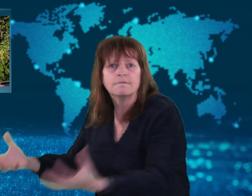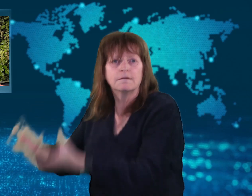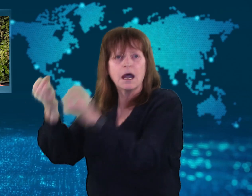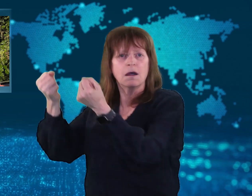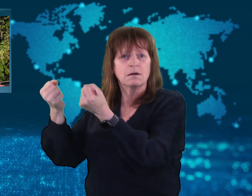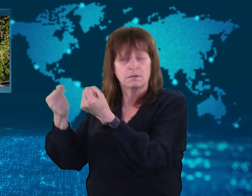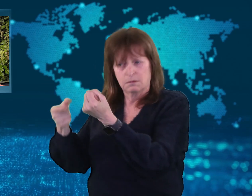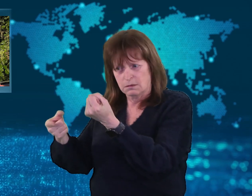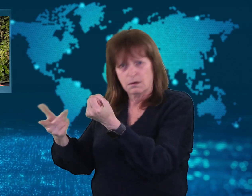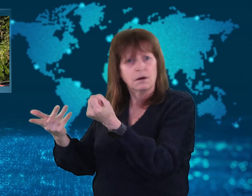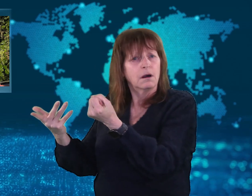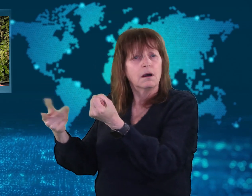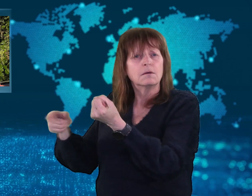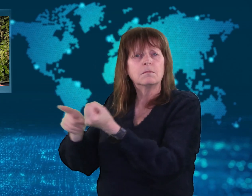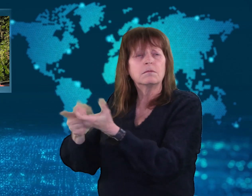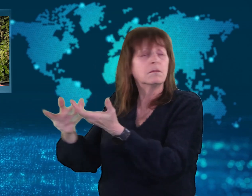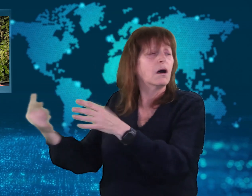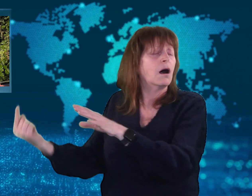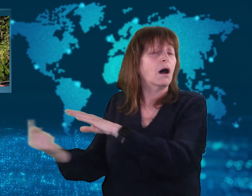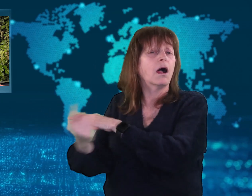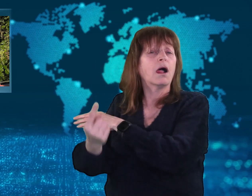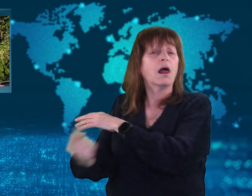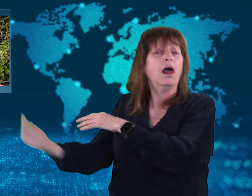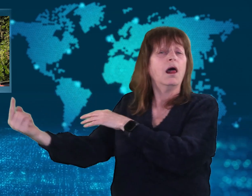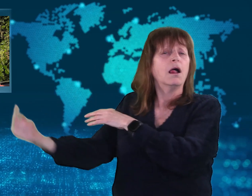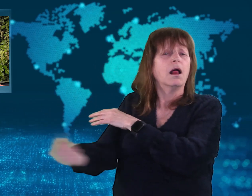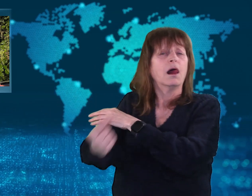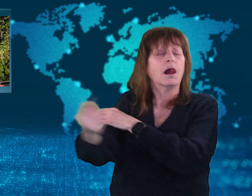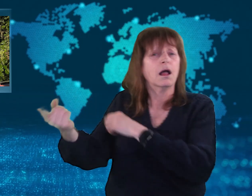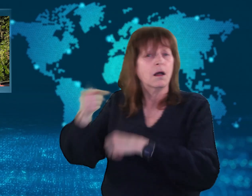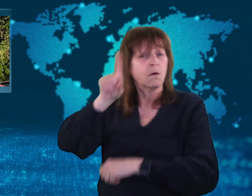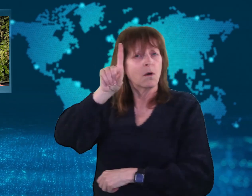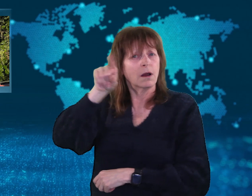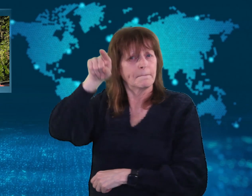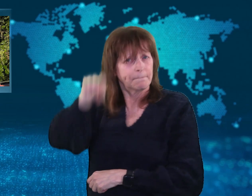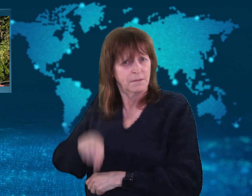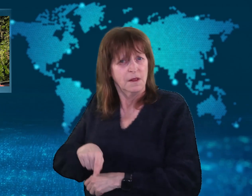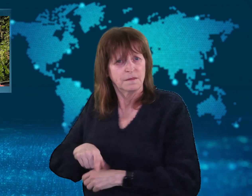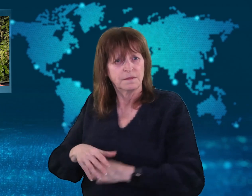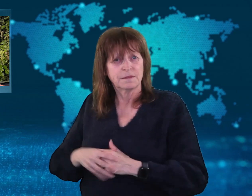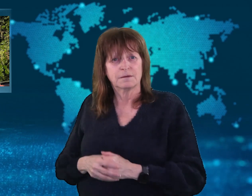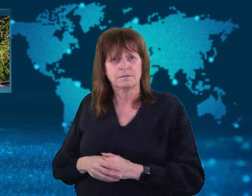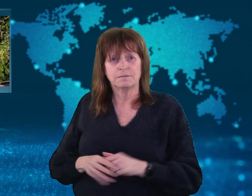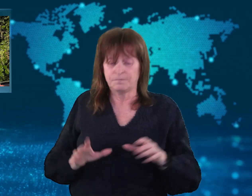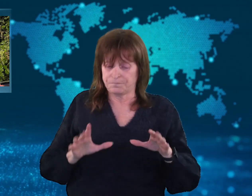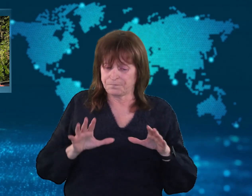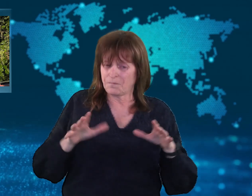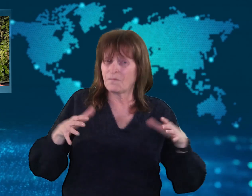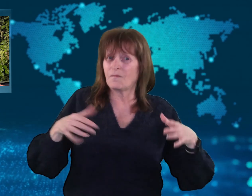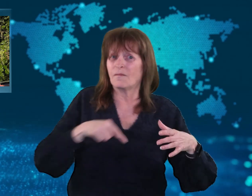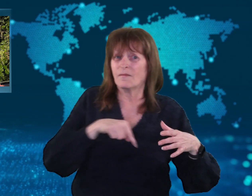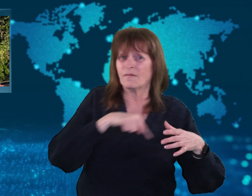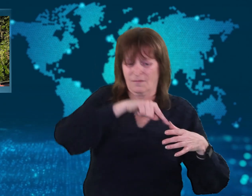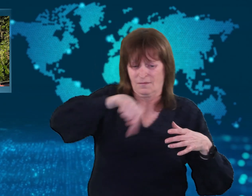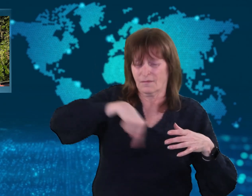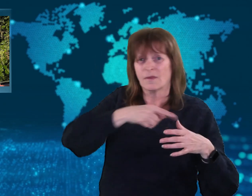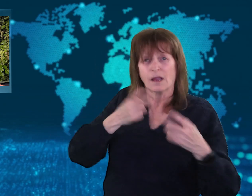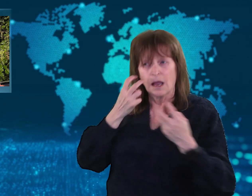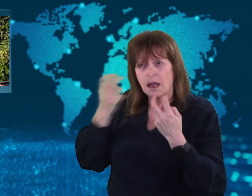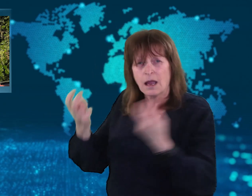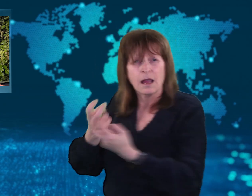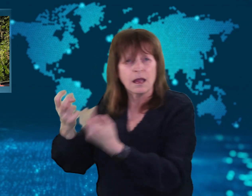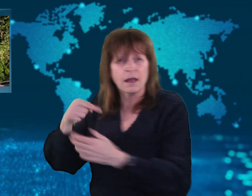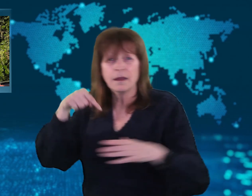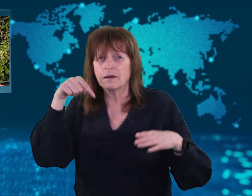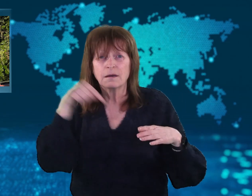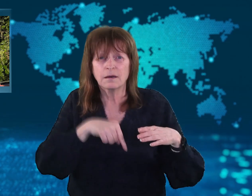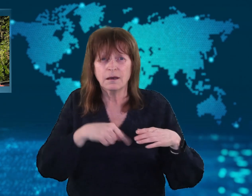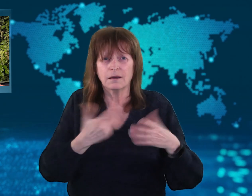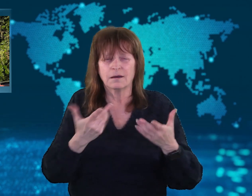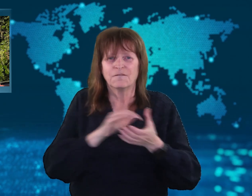When he spotted the search party, he shouted to them